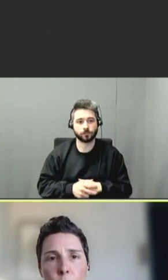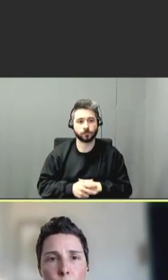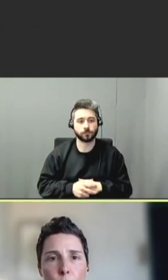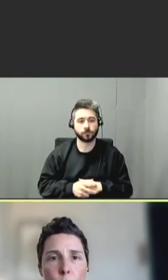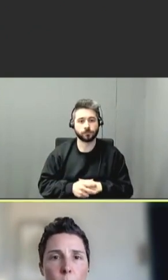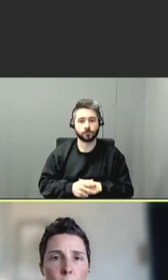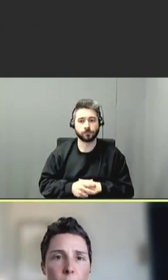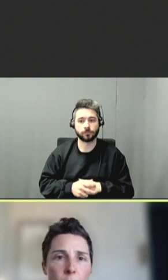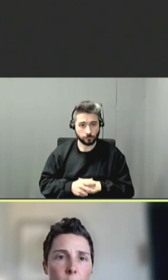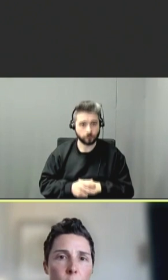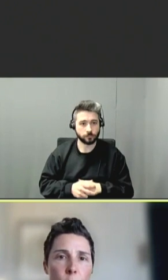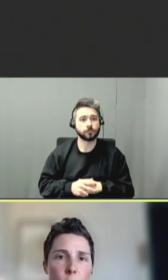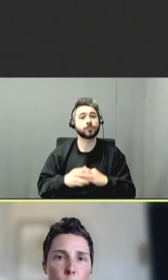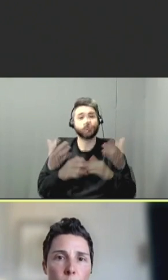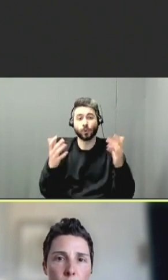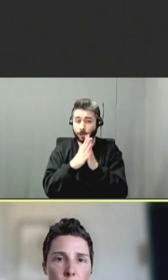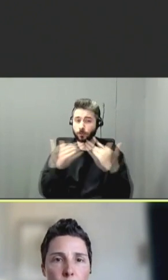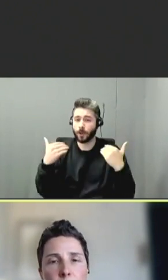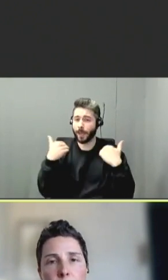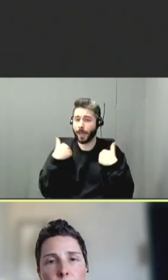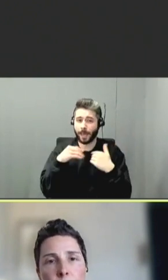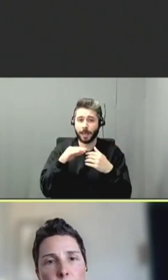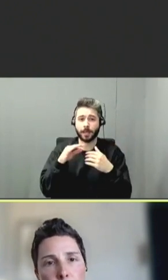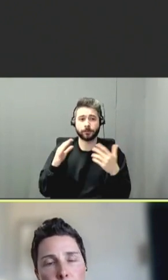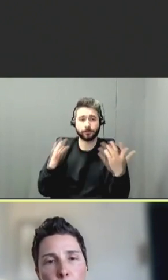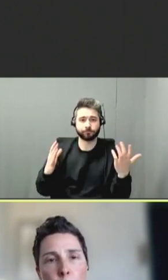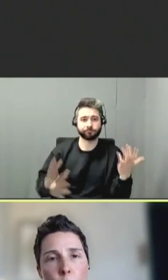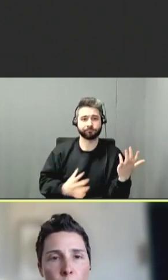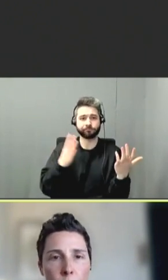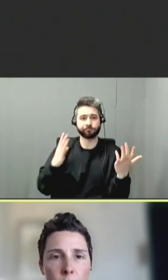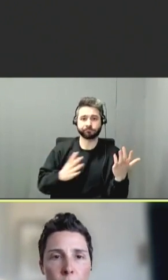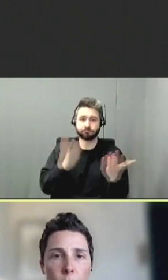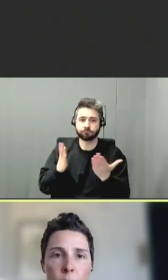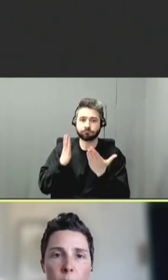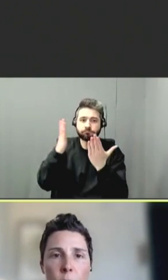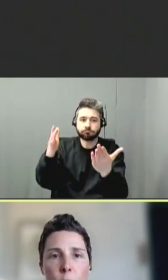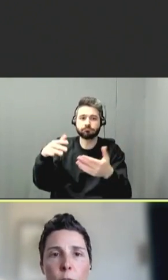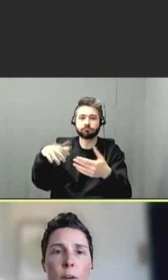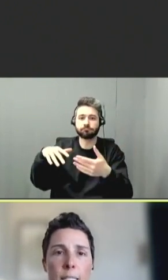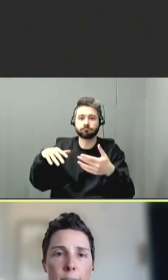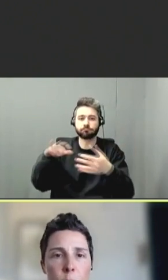So, the requests that we have are for formalized recommendations around these areas: for funding;